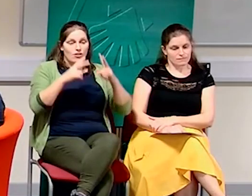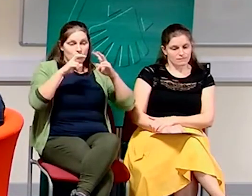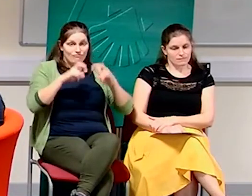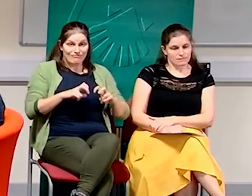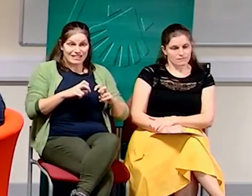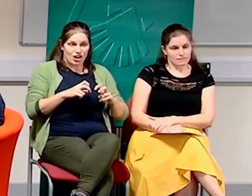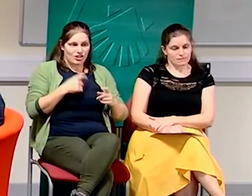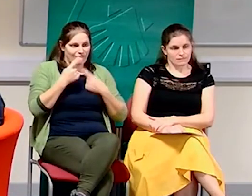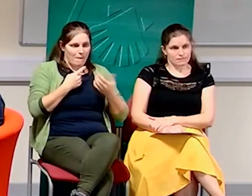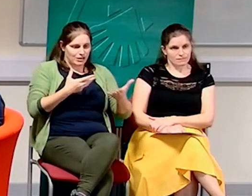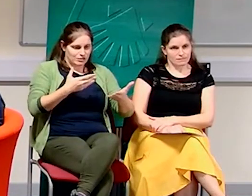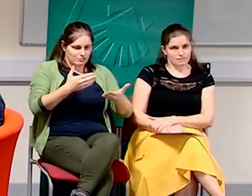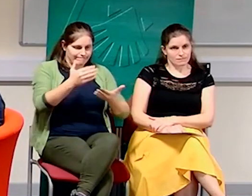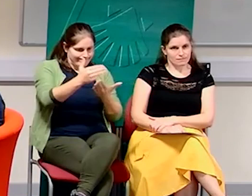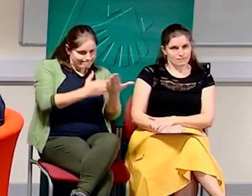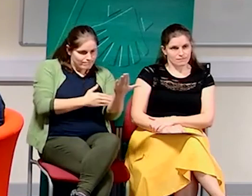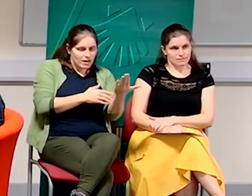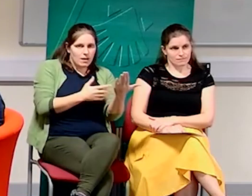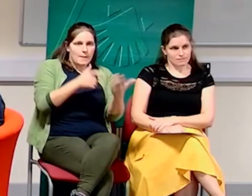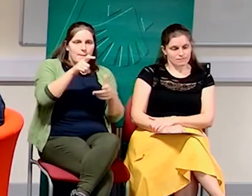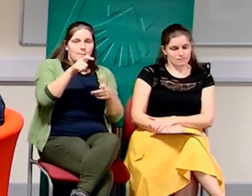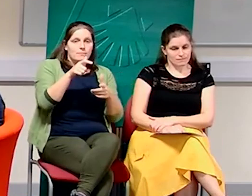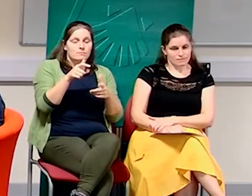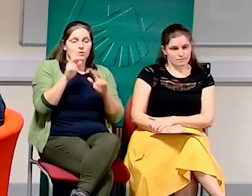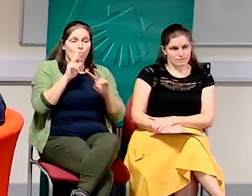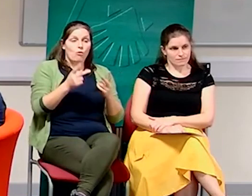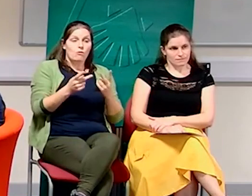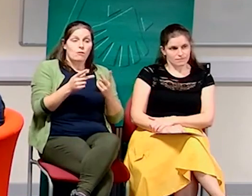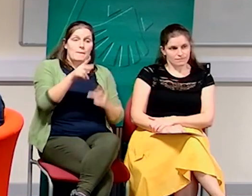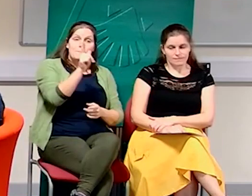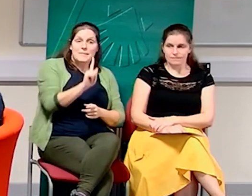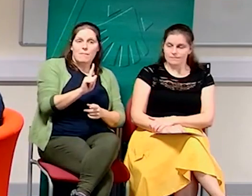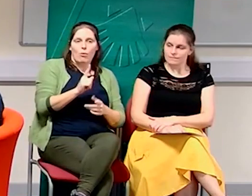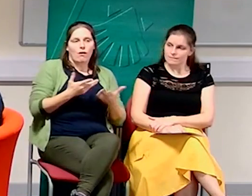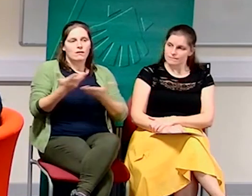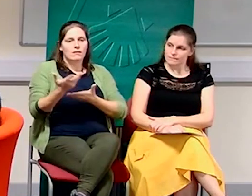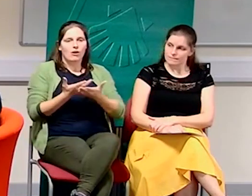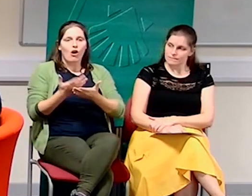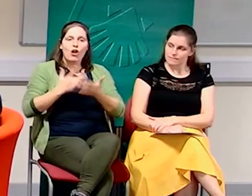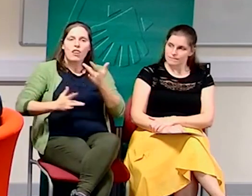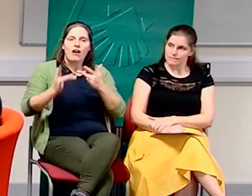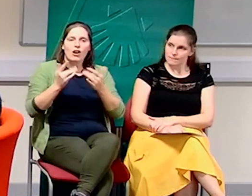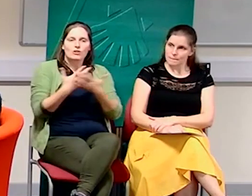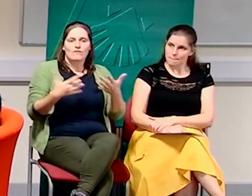is that uh people were reaching out uh to other families online so lots of lots of online groups